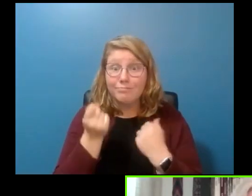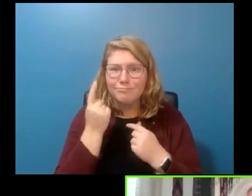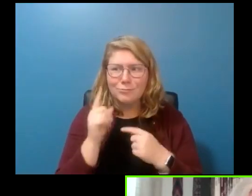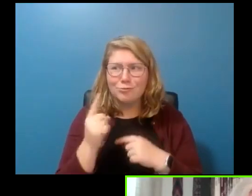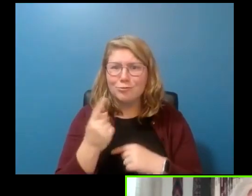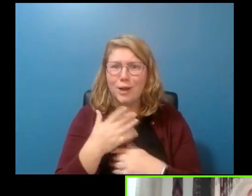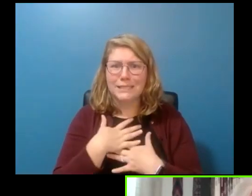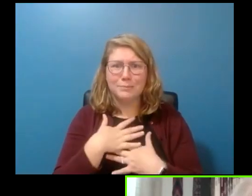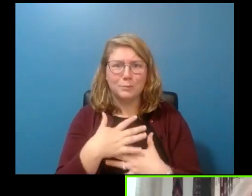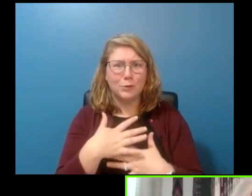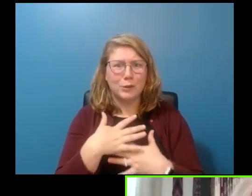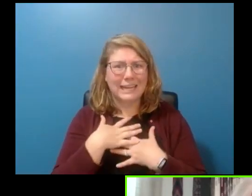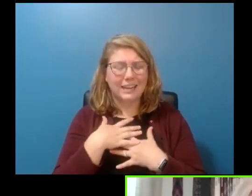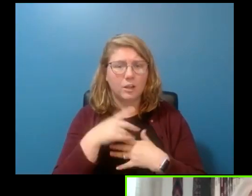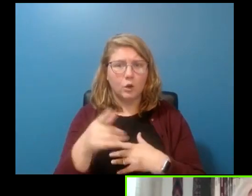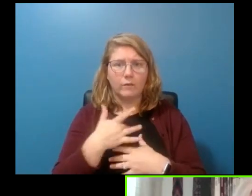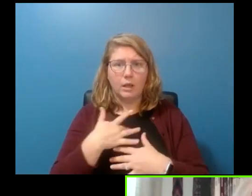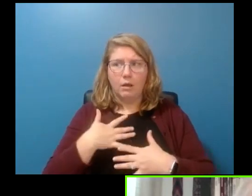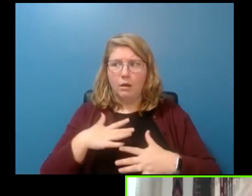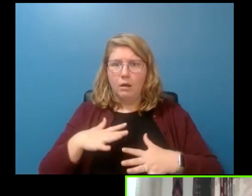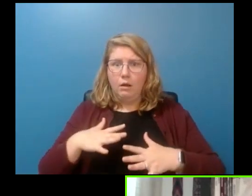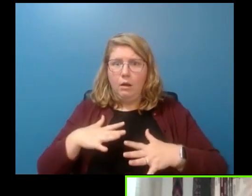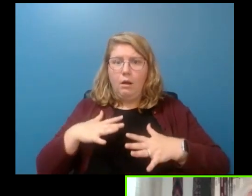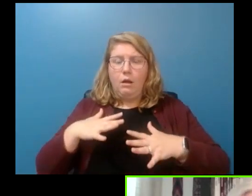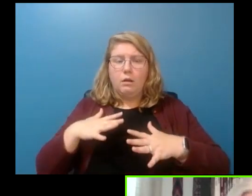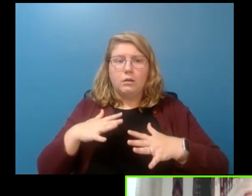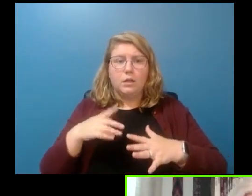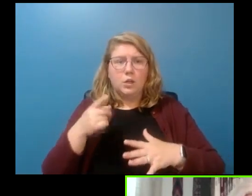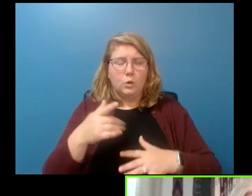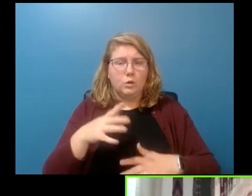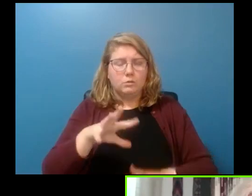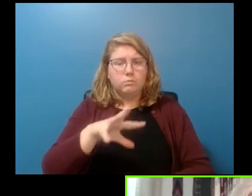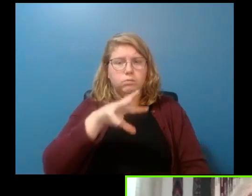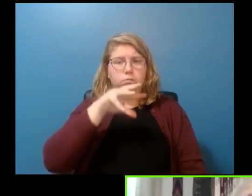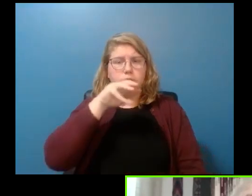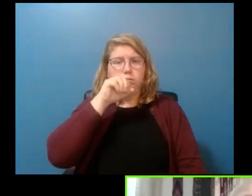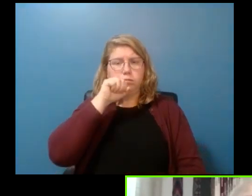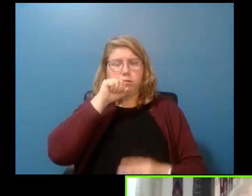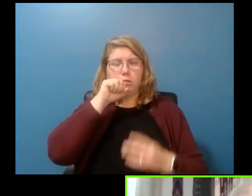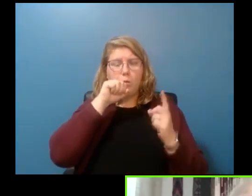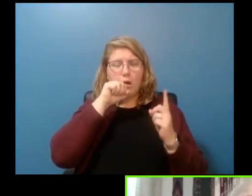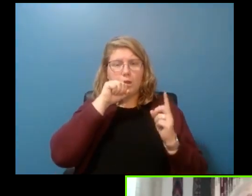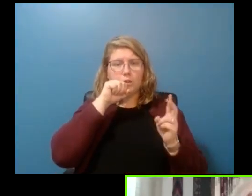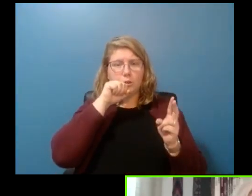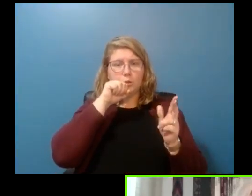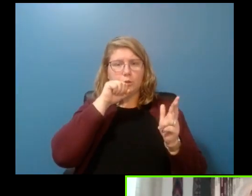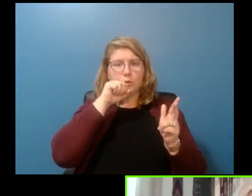differently and disproportionately. So, we know that people from the BIPOC